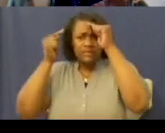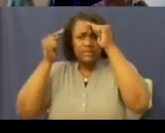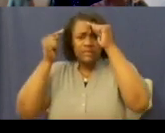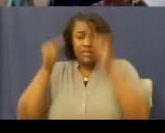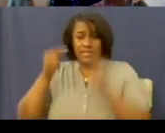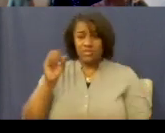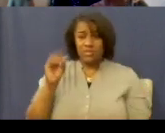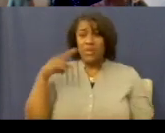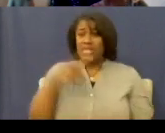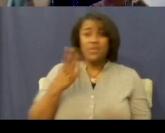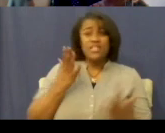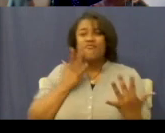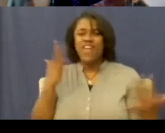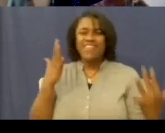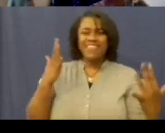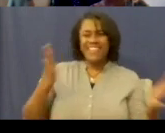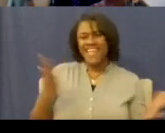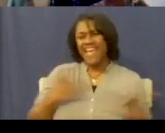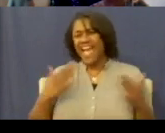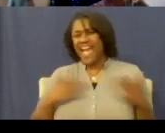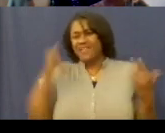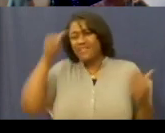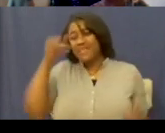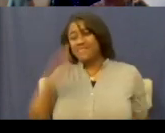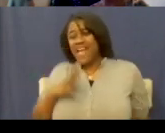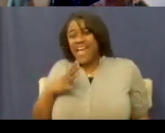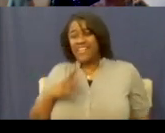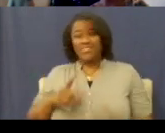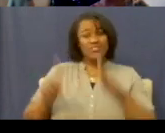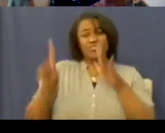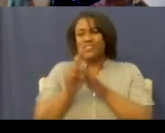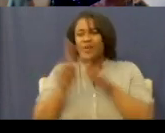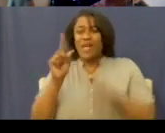happy man who showed up every single day for work,